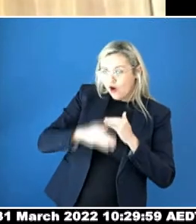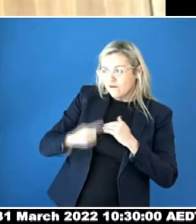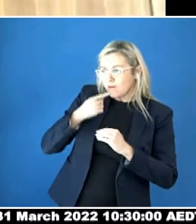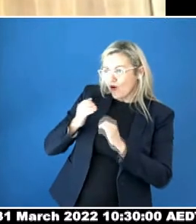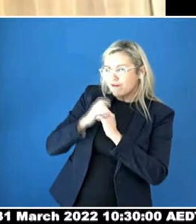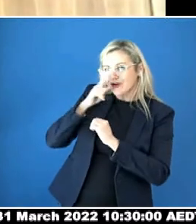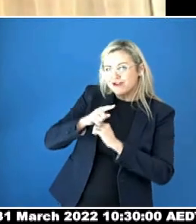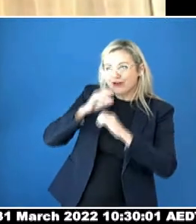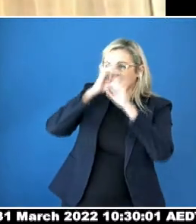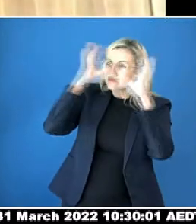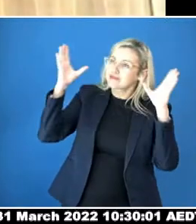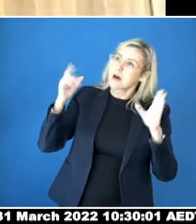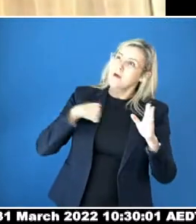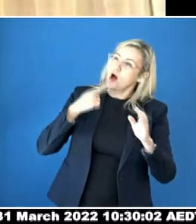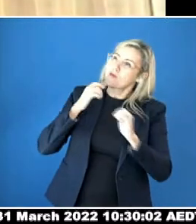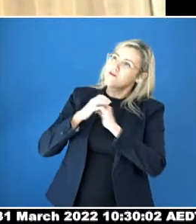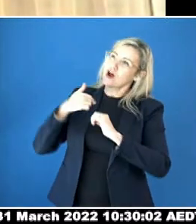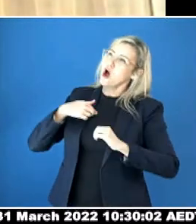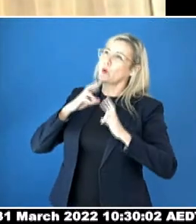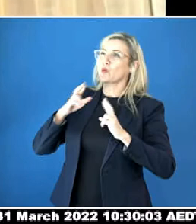you liked and how you wanted the boyfriends to treat you?